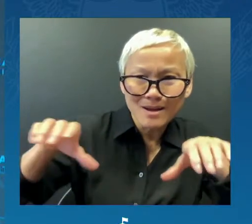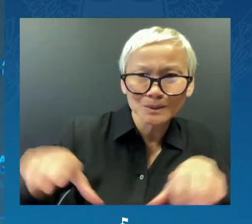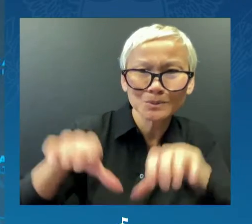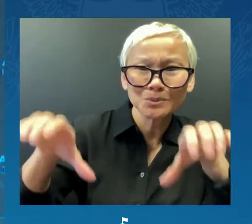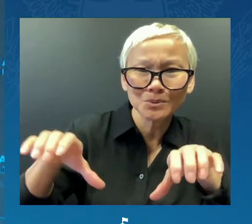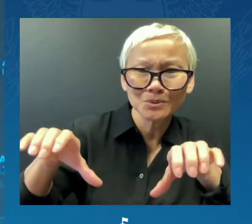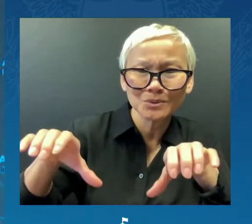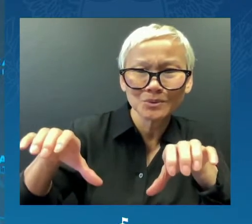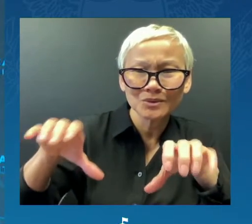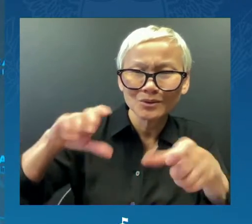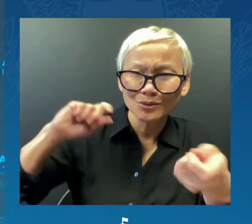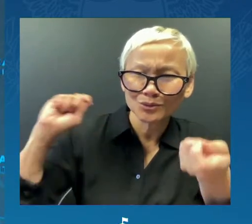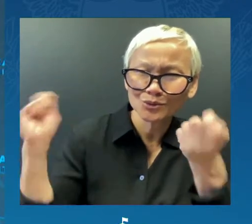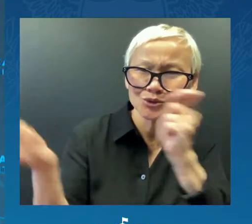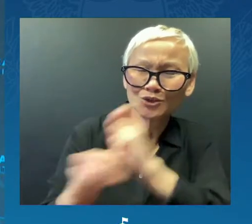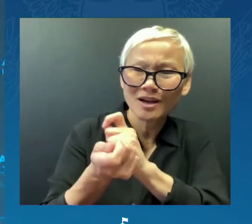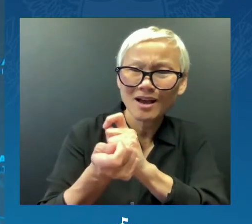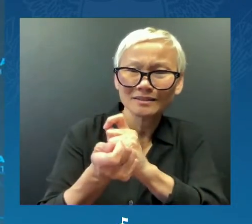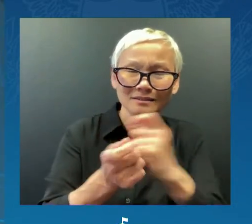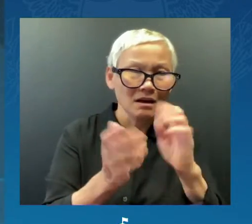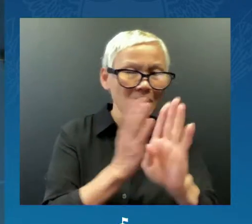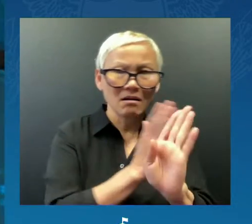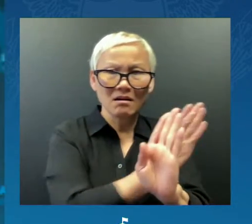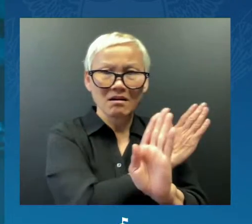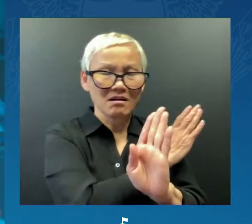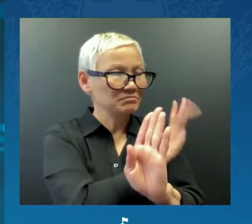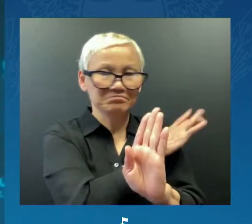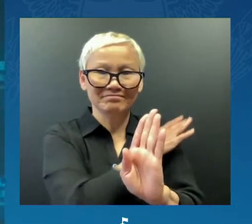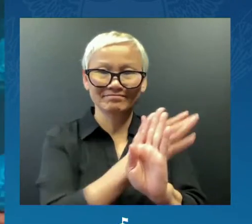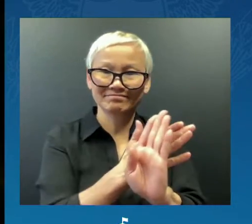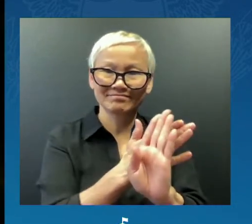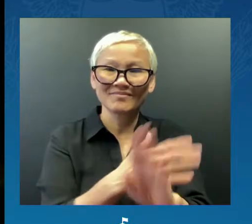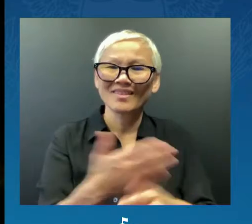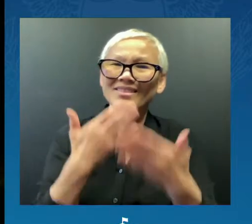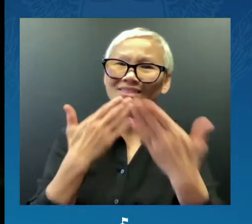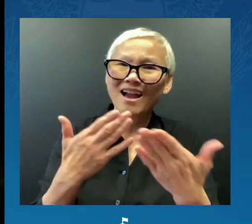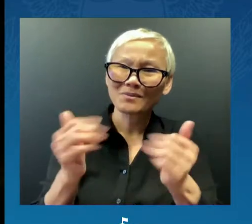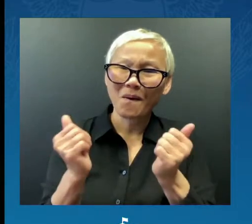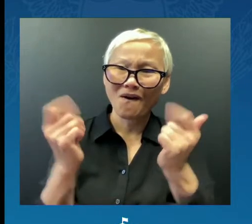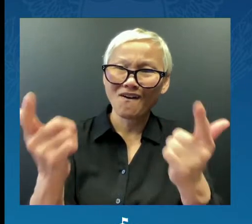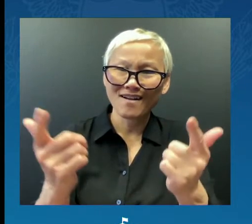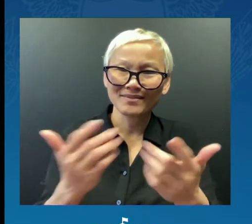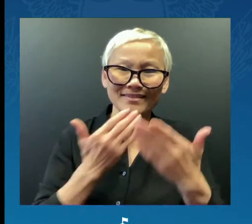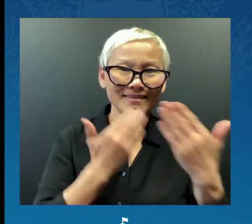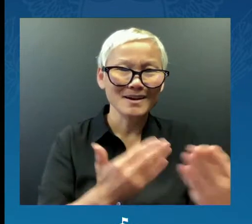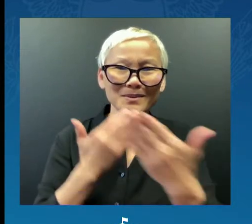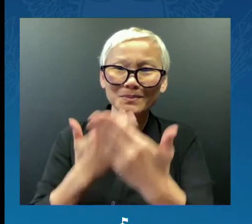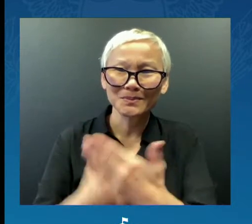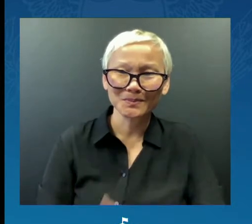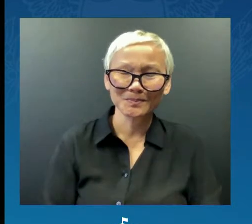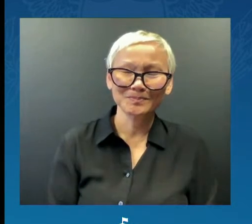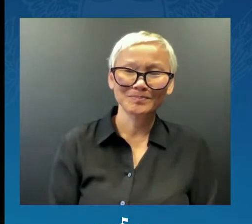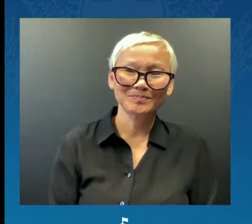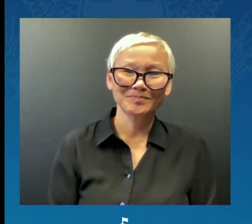I thank you all. Thank you.